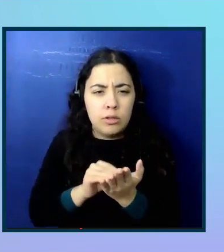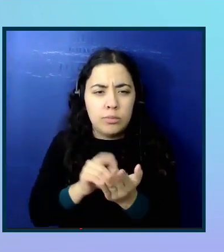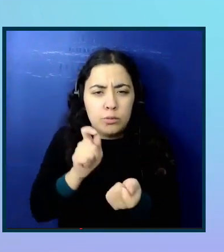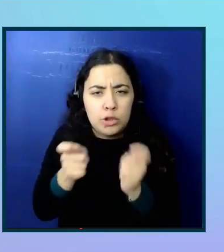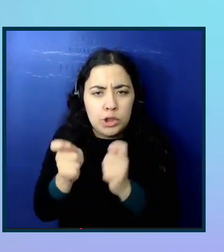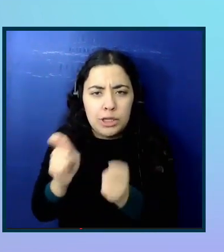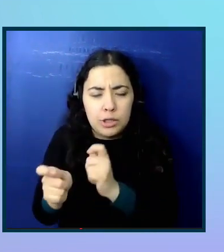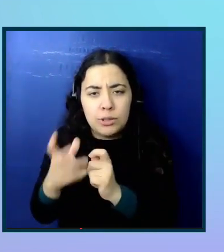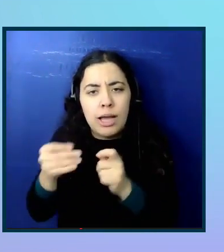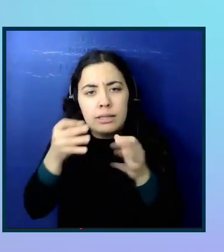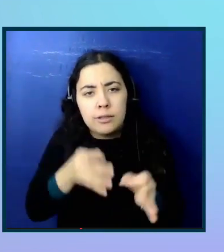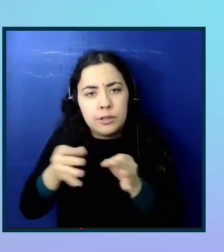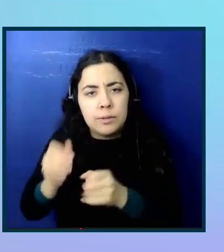made through design iterations?